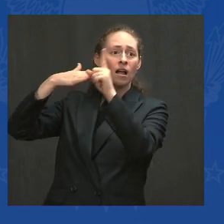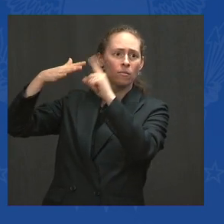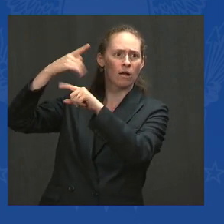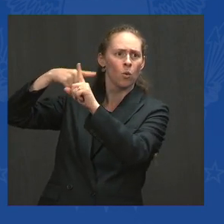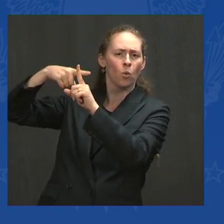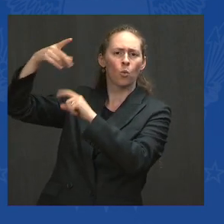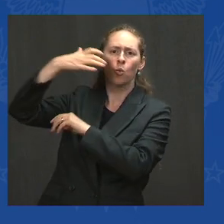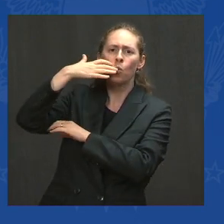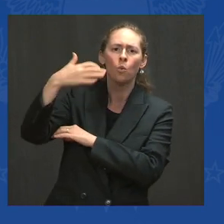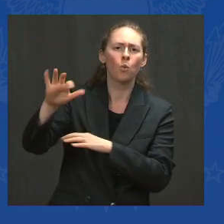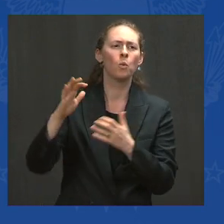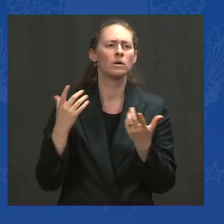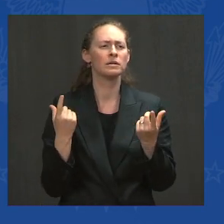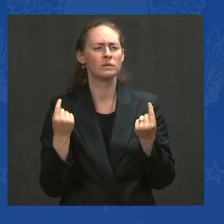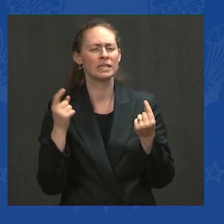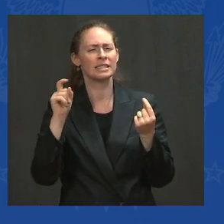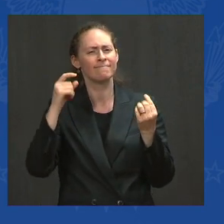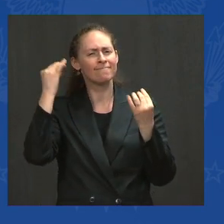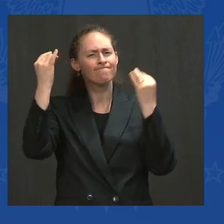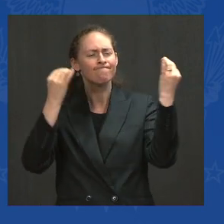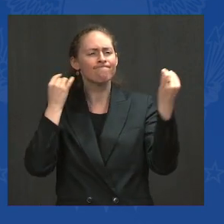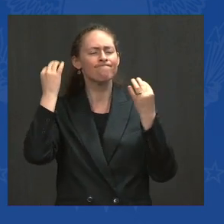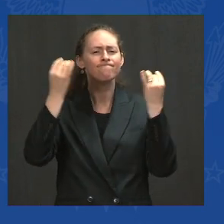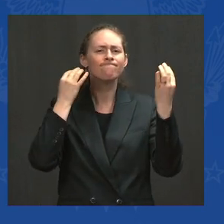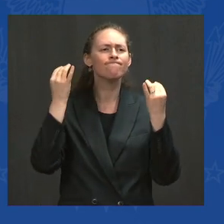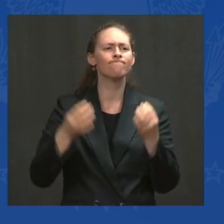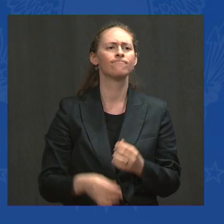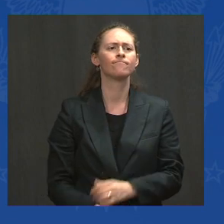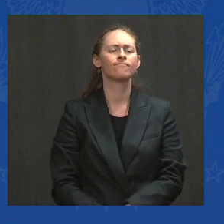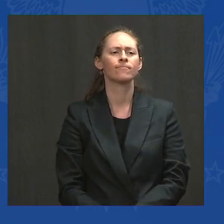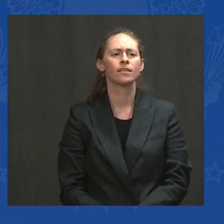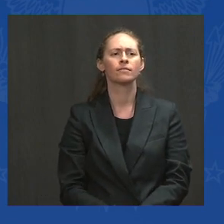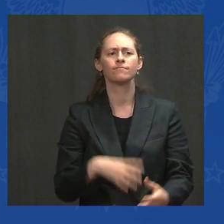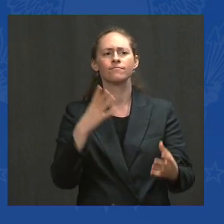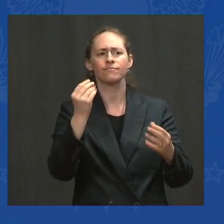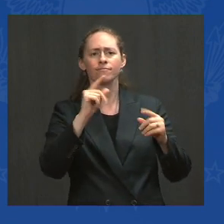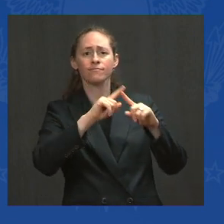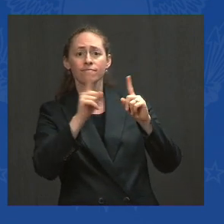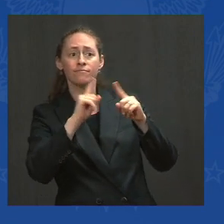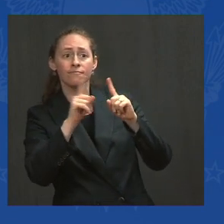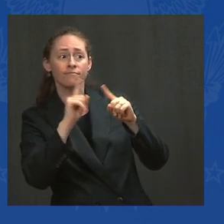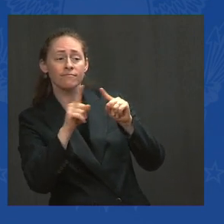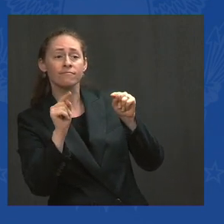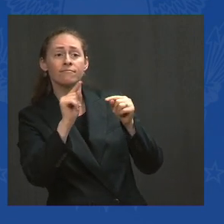adversaries and competitors over the long run if we fight the battles of the next 20